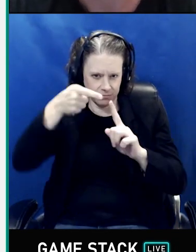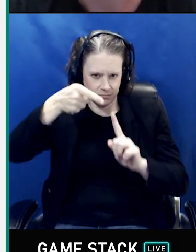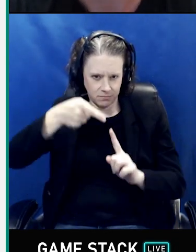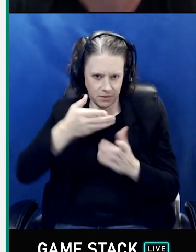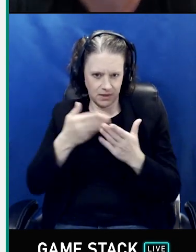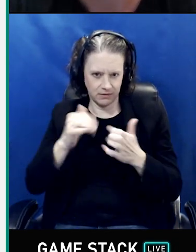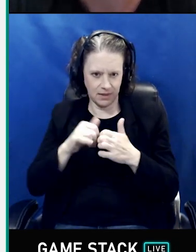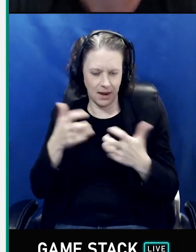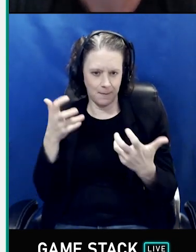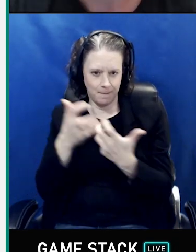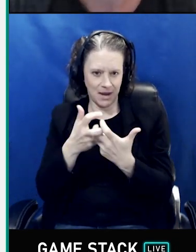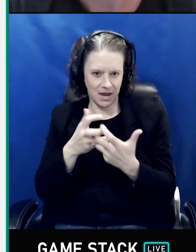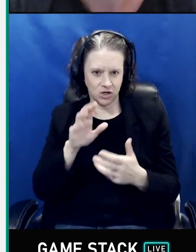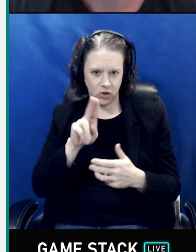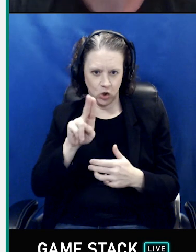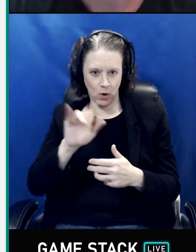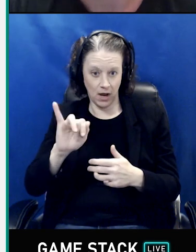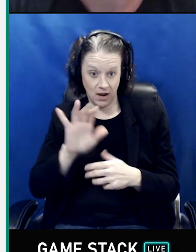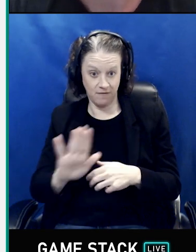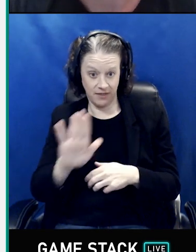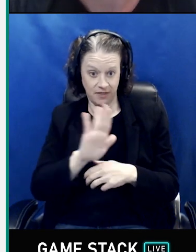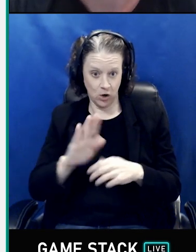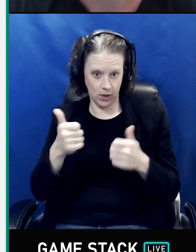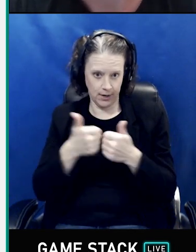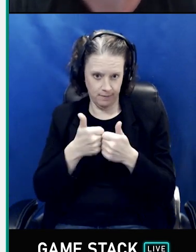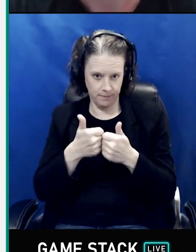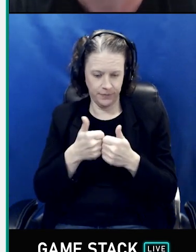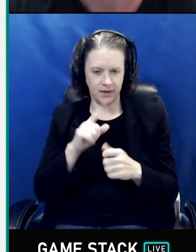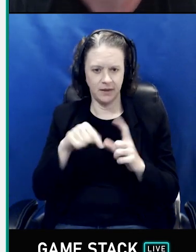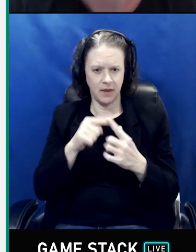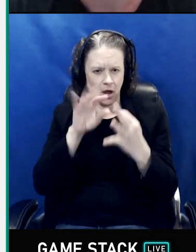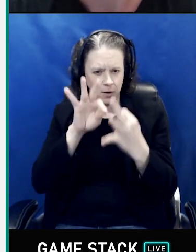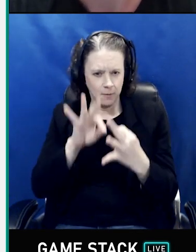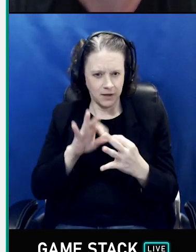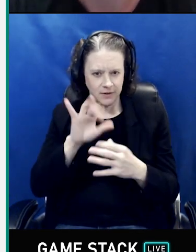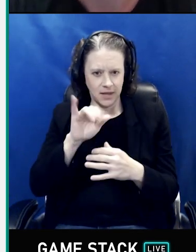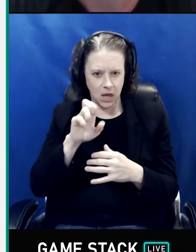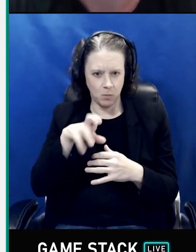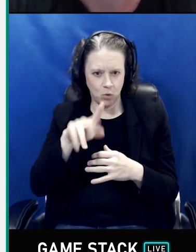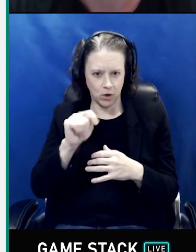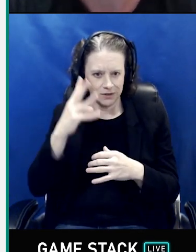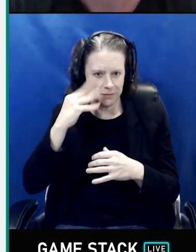Similarly, they optimized the input experience based on the context of the title,